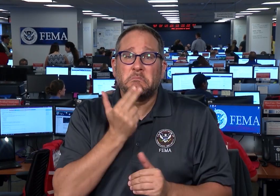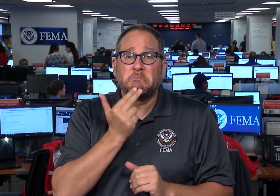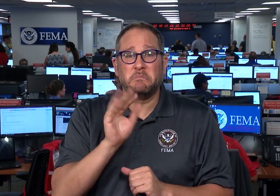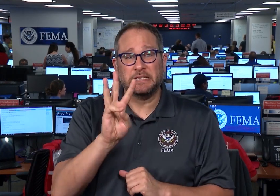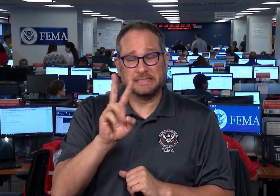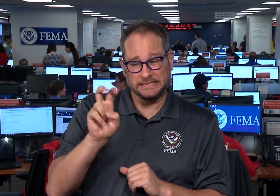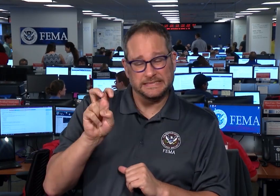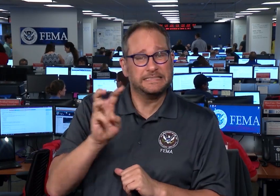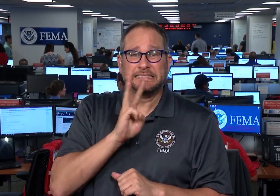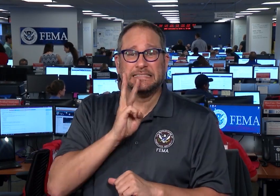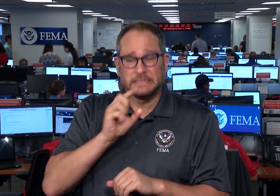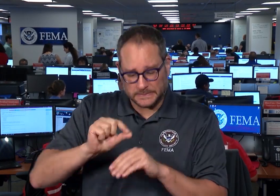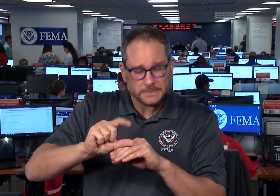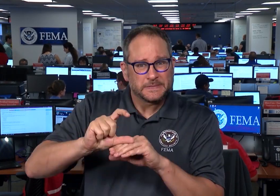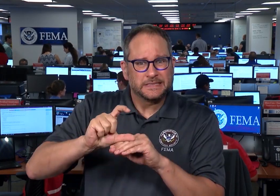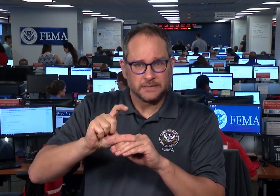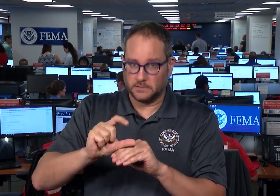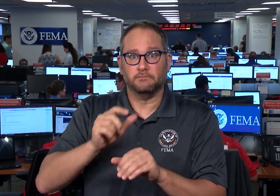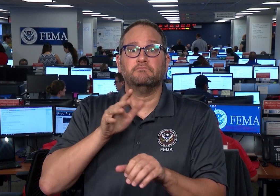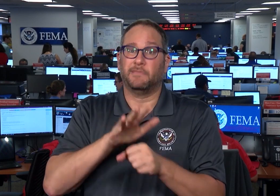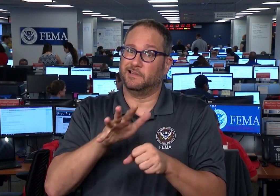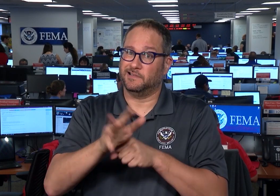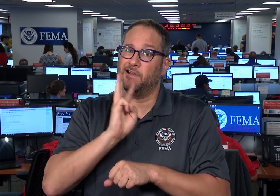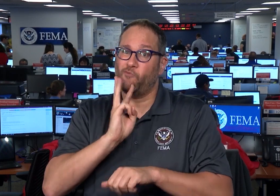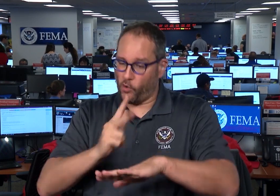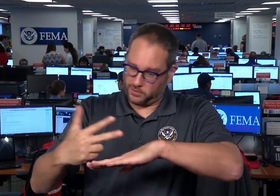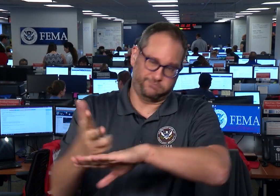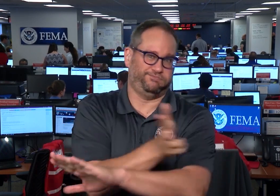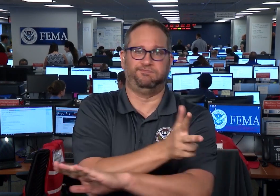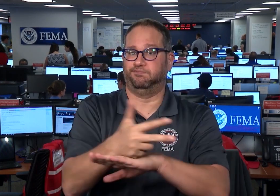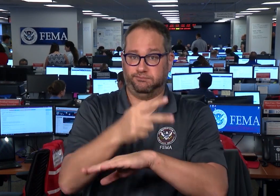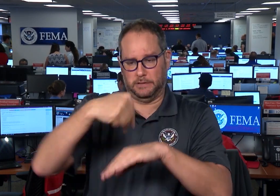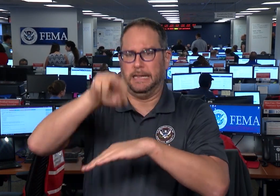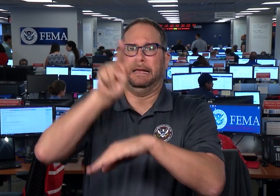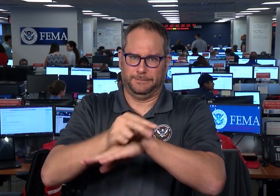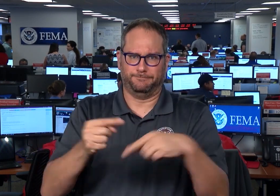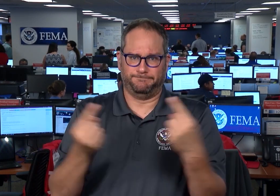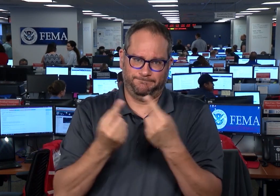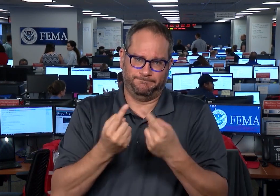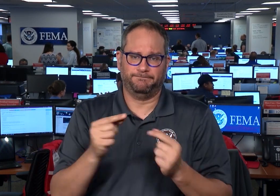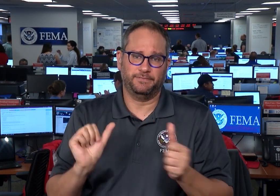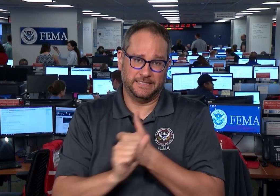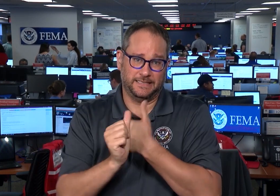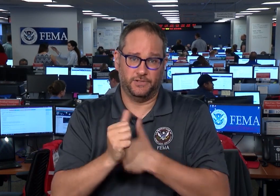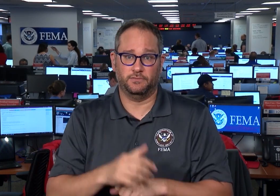Even if there’s only six inches of water, it’s enough to move a car and put you in danger.